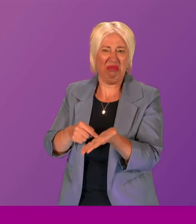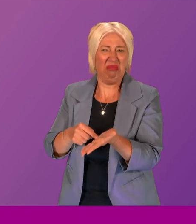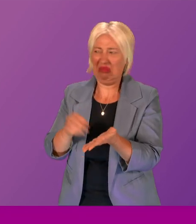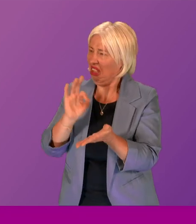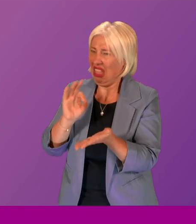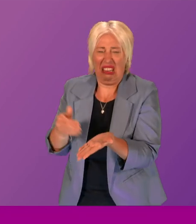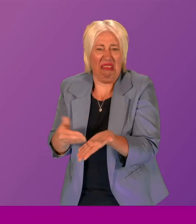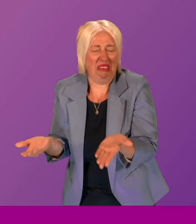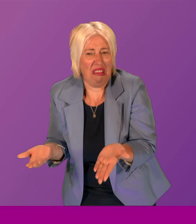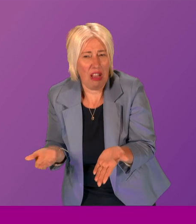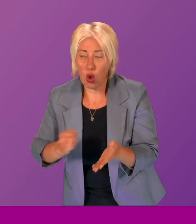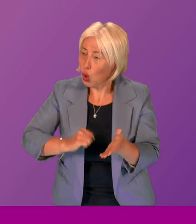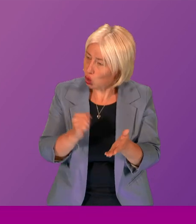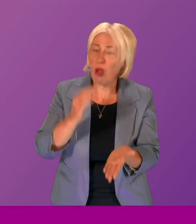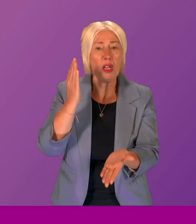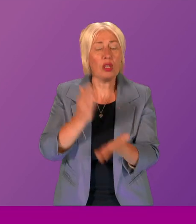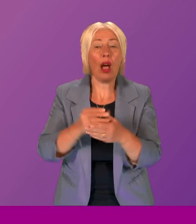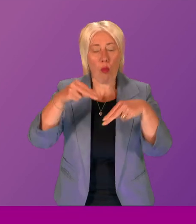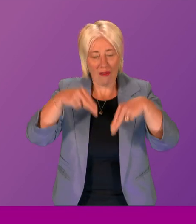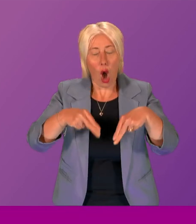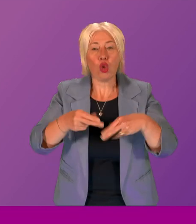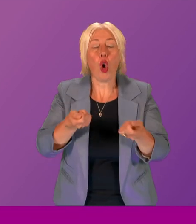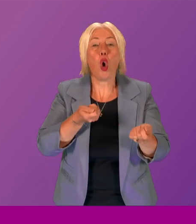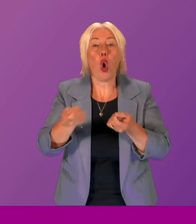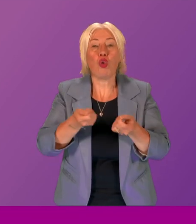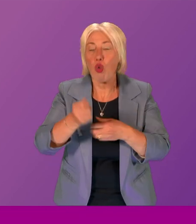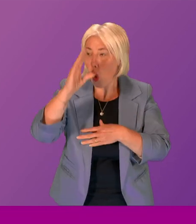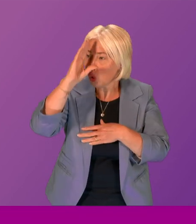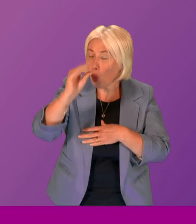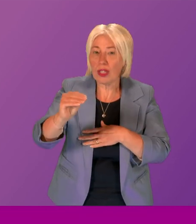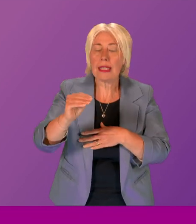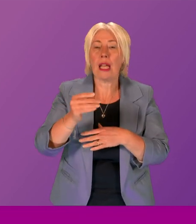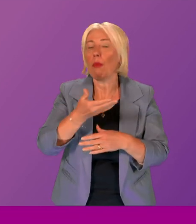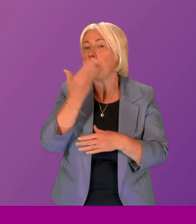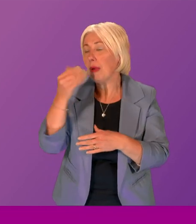As the member knows, Scotland has a dog control notice regime, which does not exist in England and